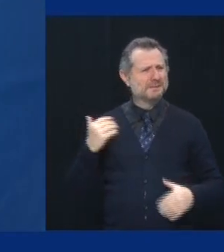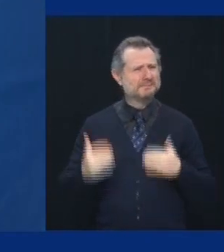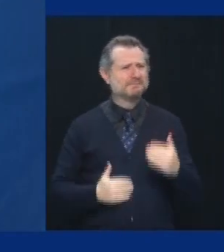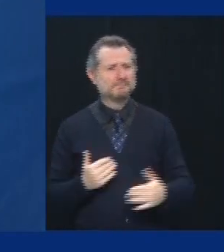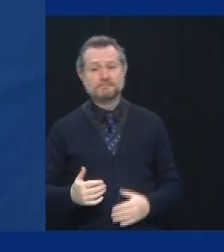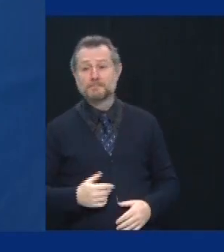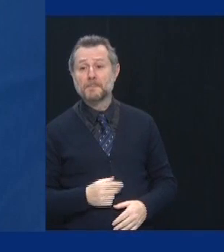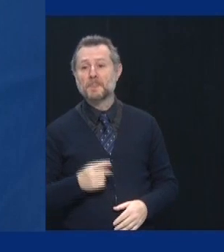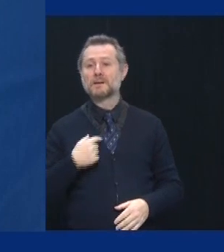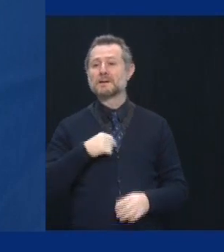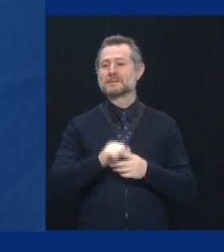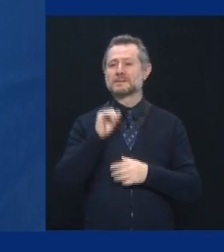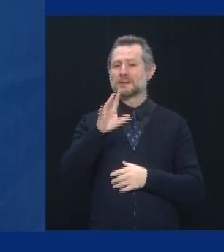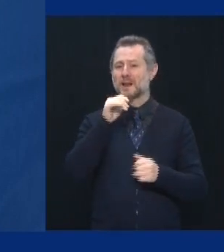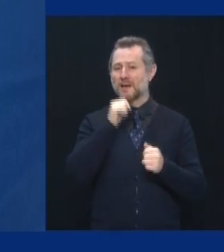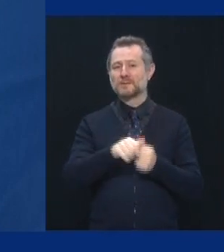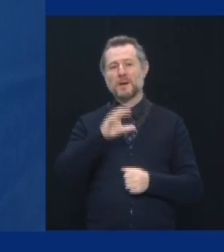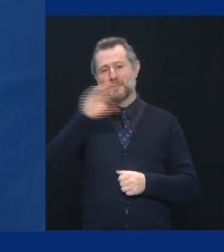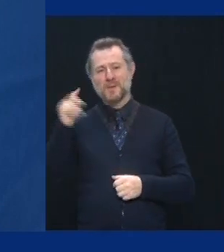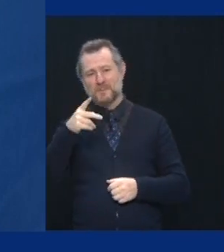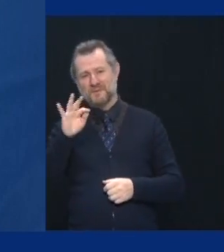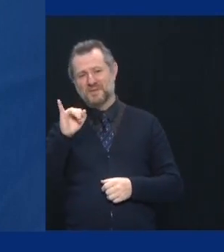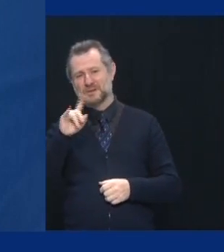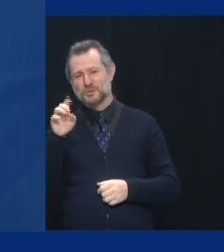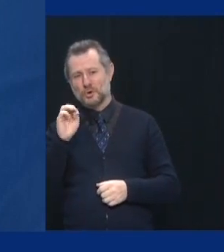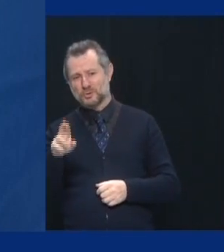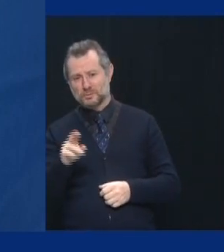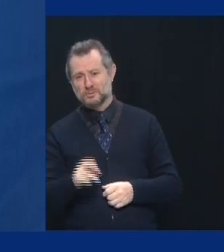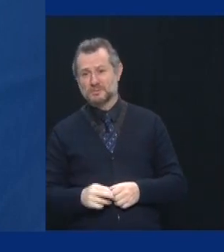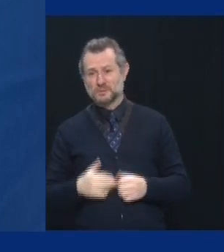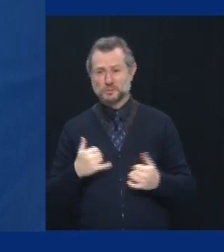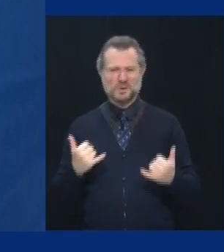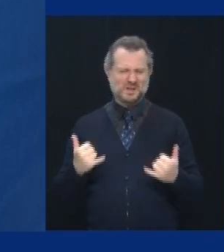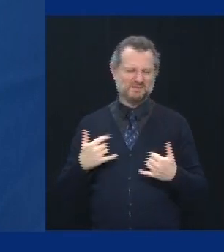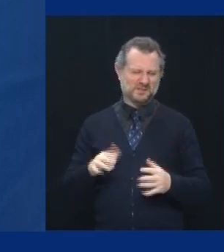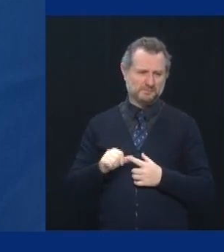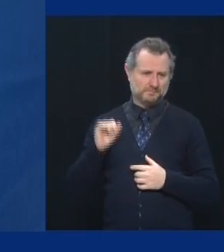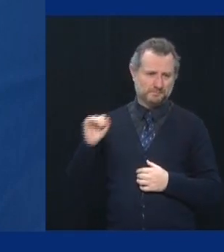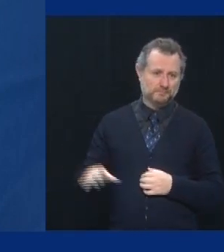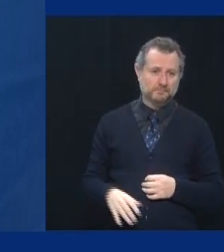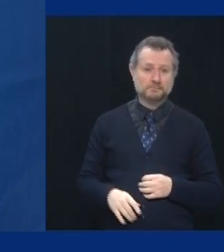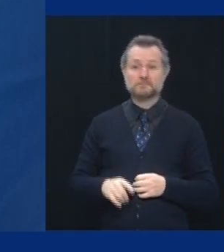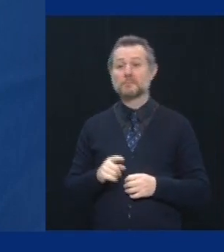WHATEVER YOU HAVE TO DO TO INCREASE THE SUPPLY. AS A STATE, WE'RE TRYING TO DO EVERYTHING WE CAN.